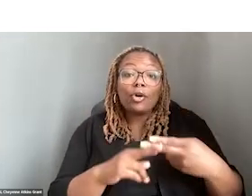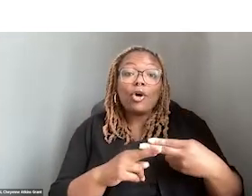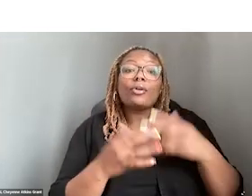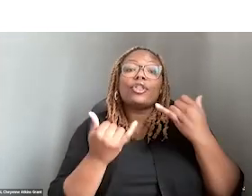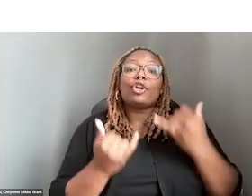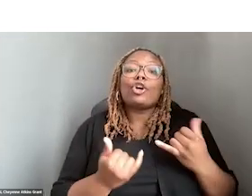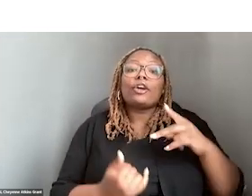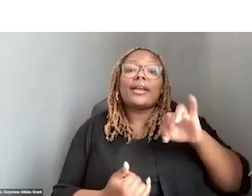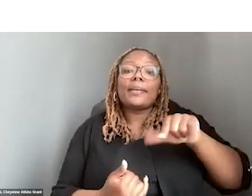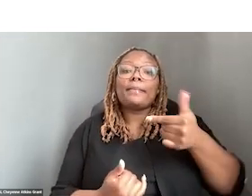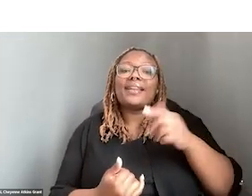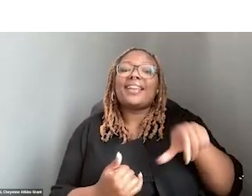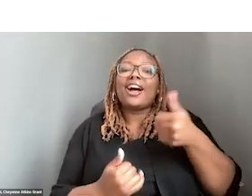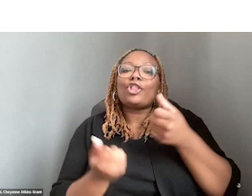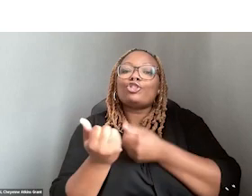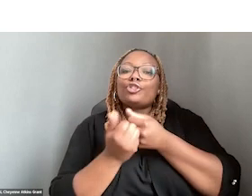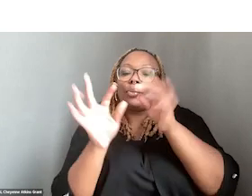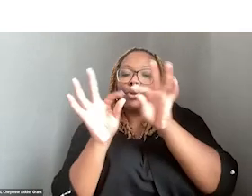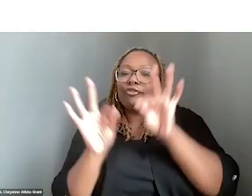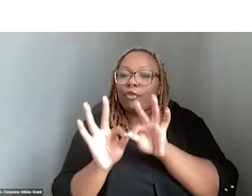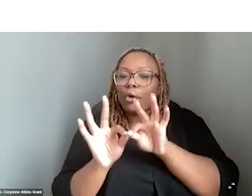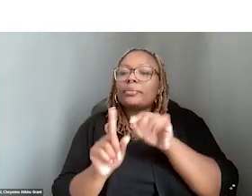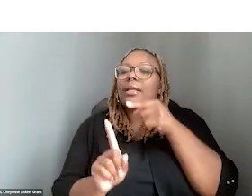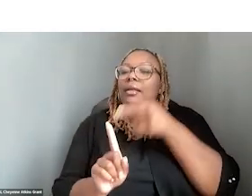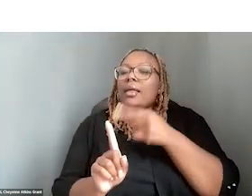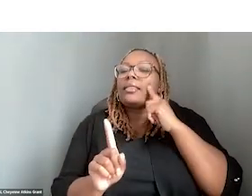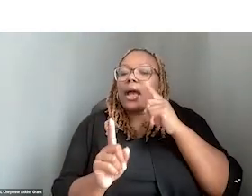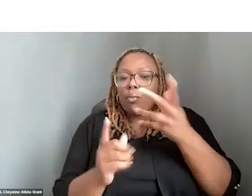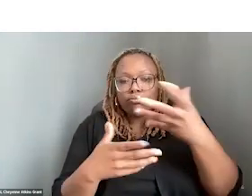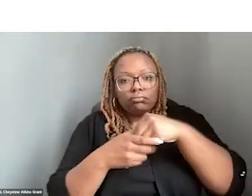and Pending Other Support Forms" that capture your grants